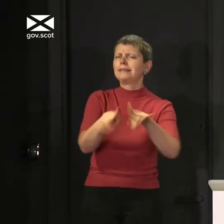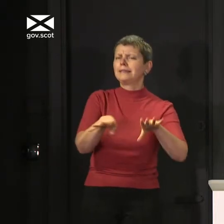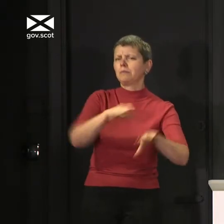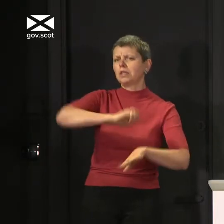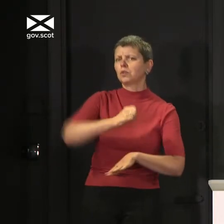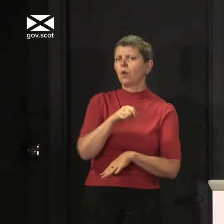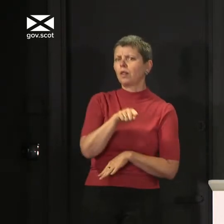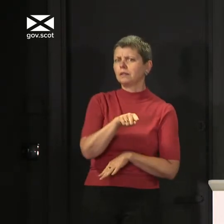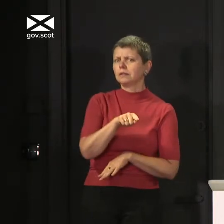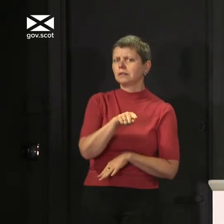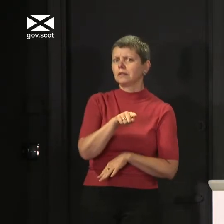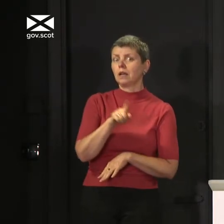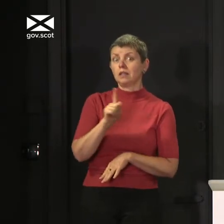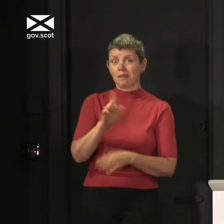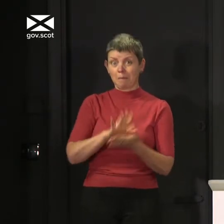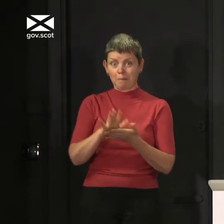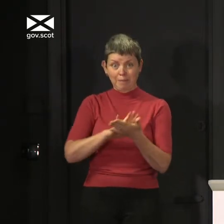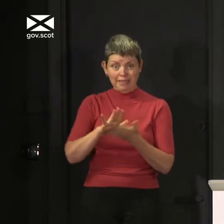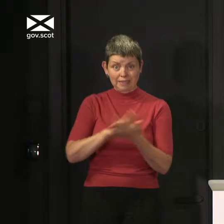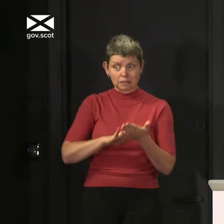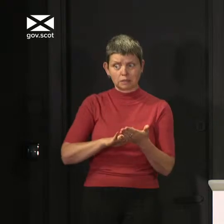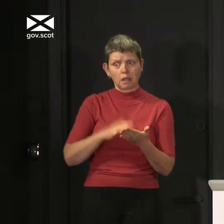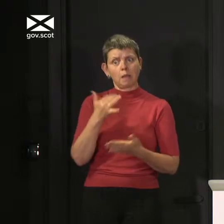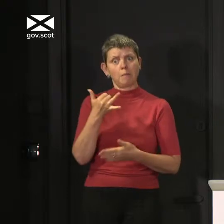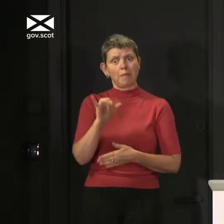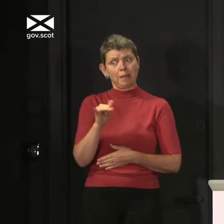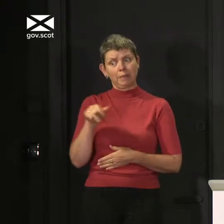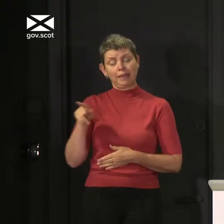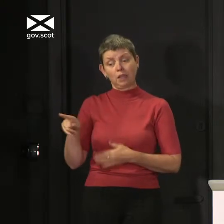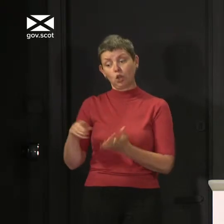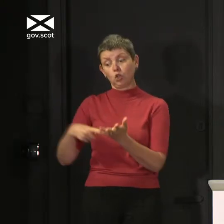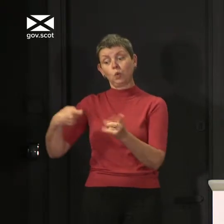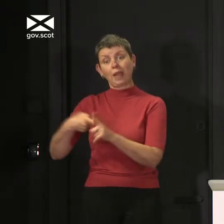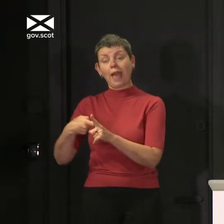that means that there may well be cases where the UK Government is admitting visitors to